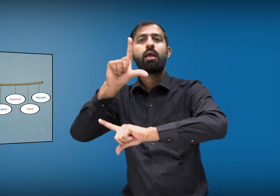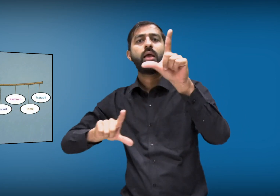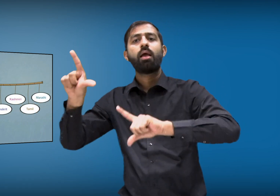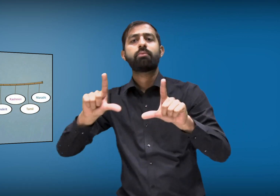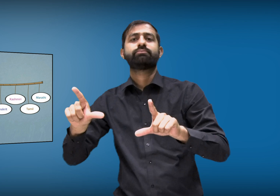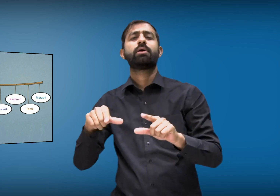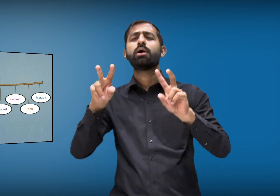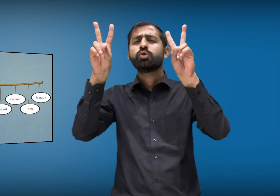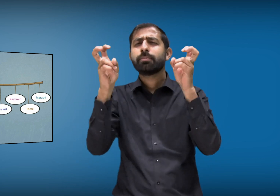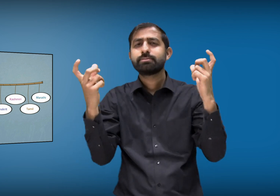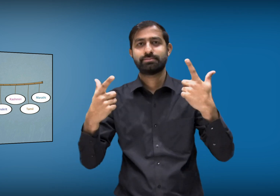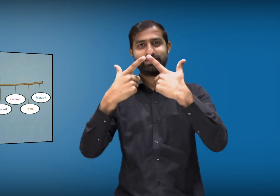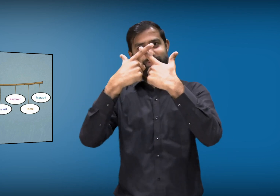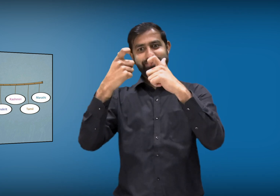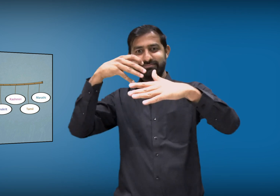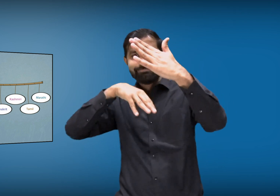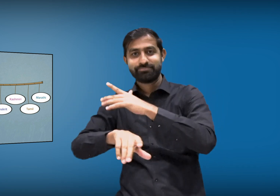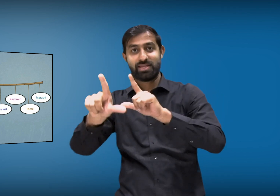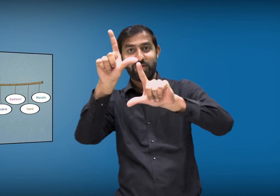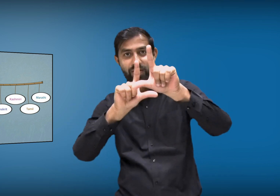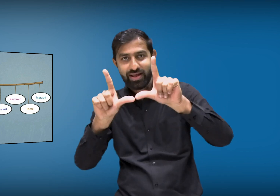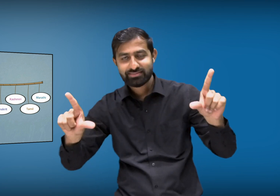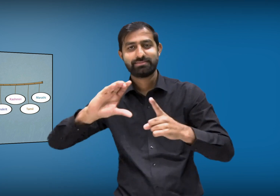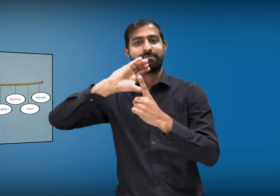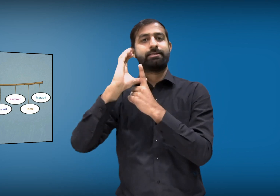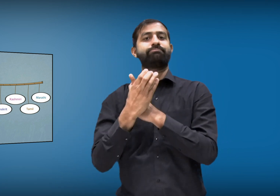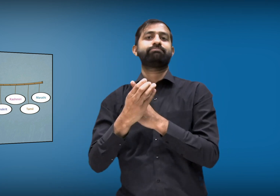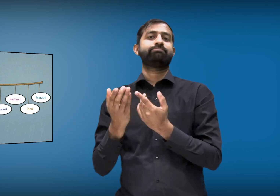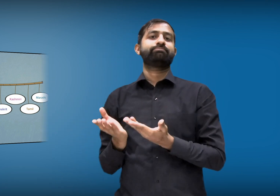communities and the cultures that they shared.